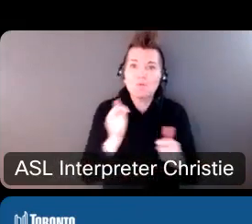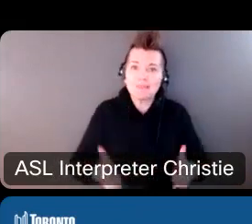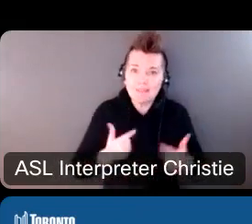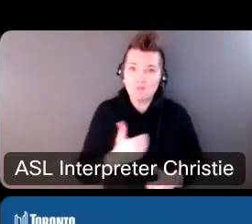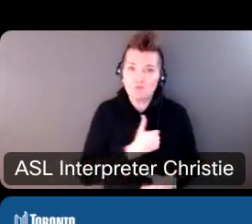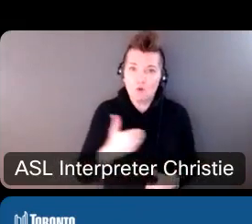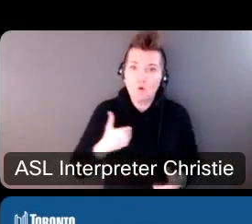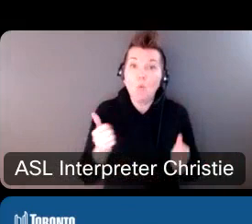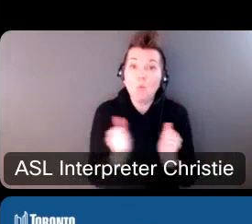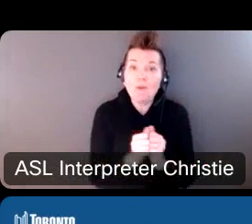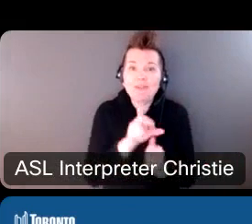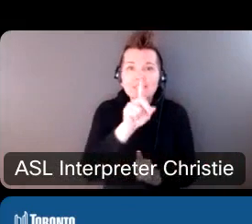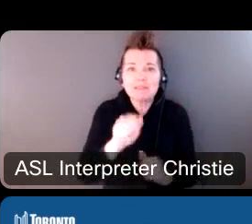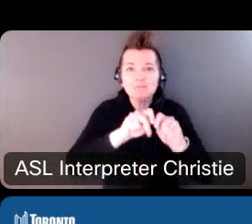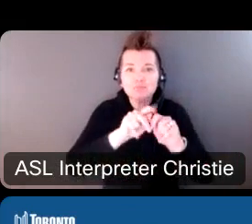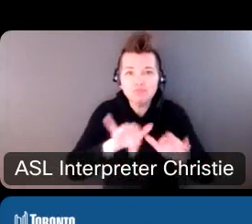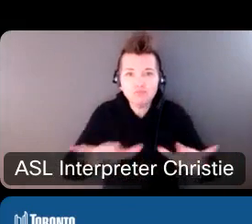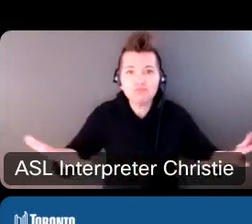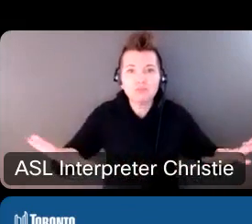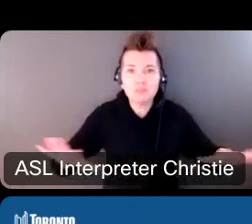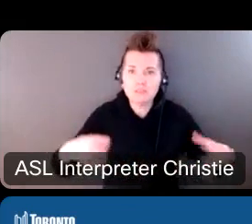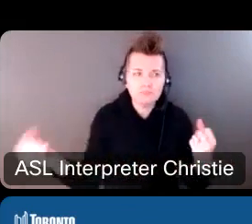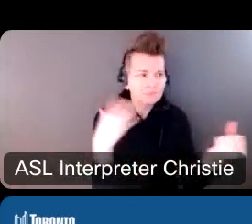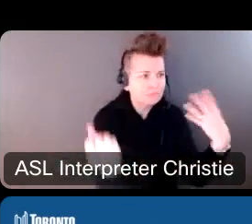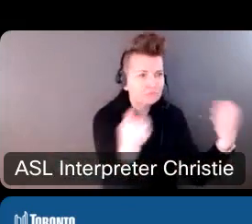the barriers they encounter on the city's sidewalks and streets.